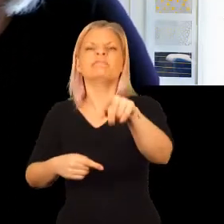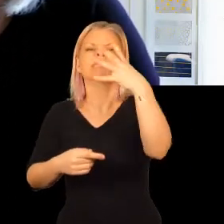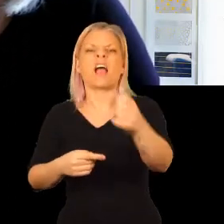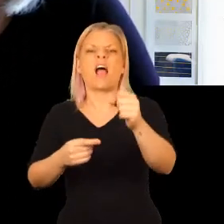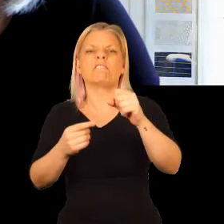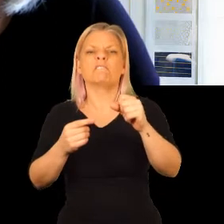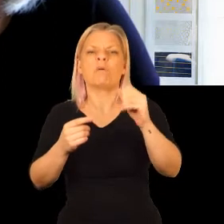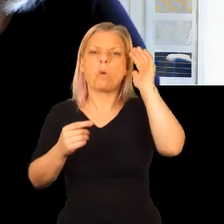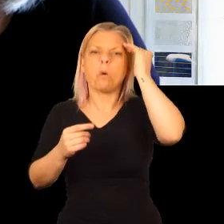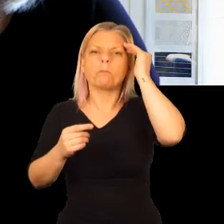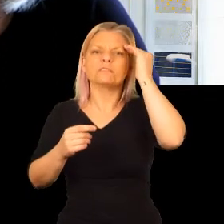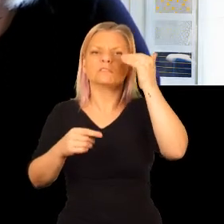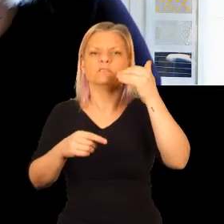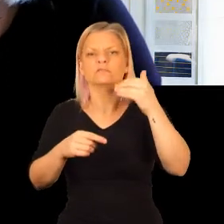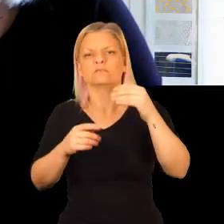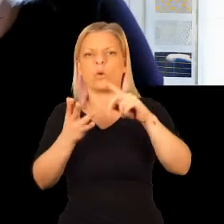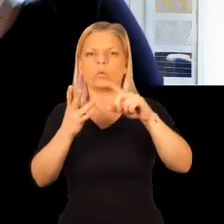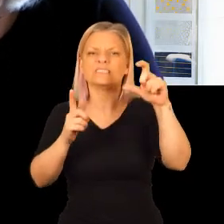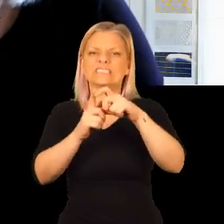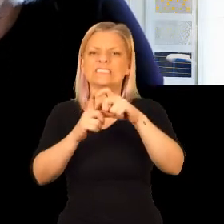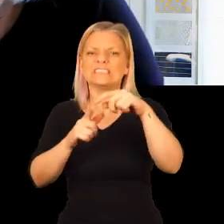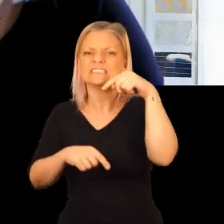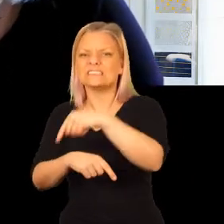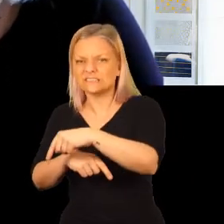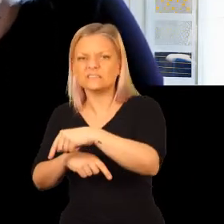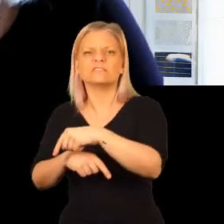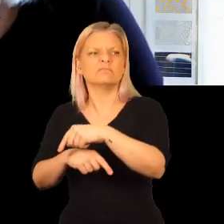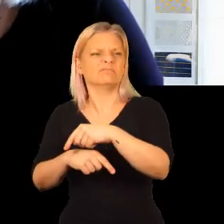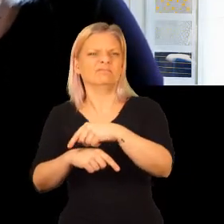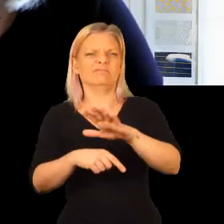so one one space was telling me you have obsessive compulsive disorder the other